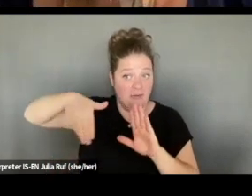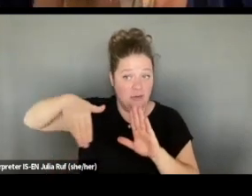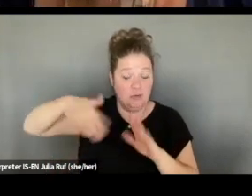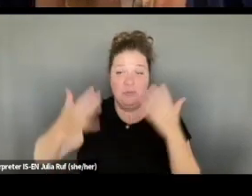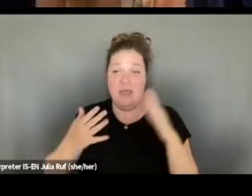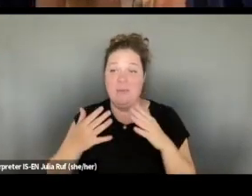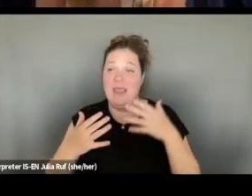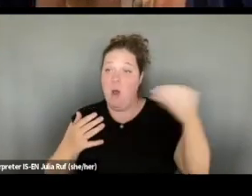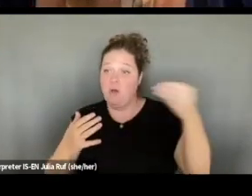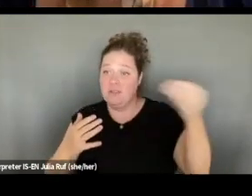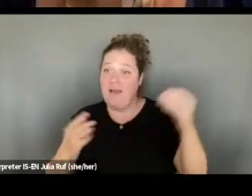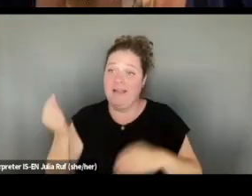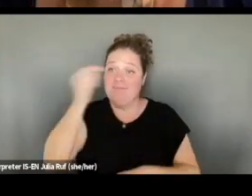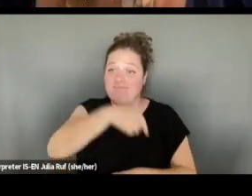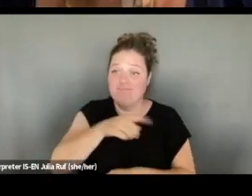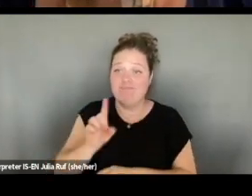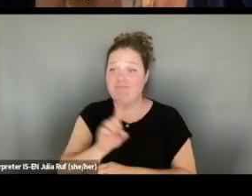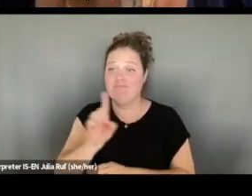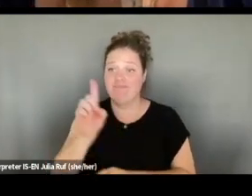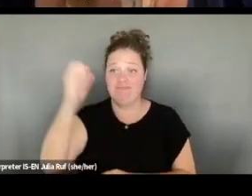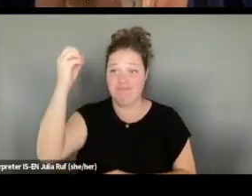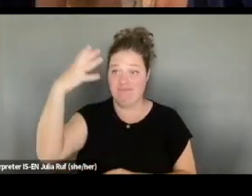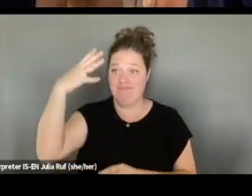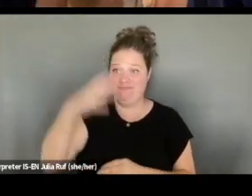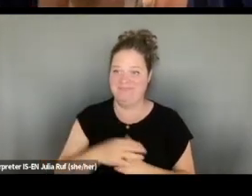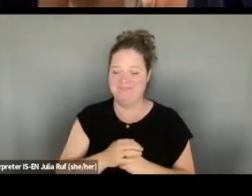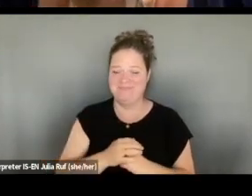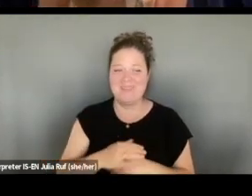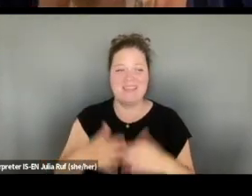enjoy the weather. I would like to thank our fantastic interpreters, our